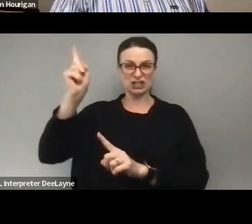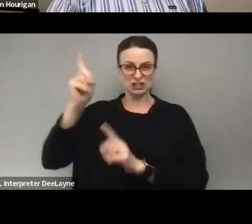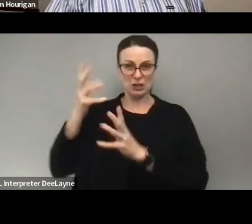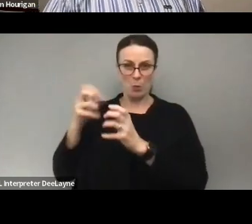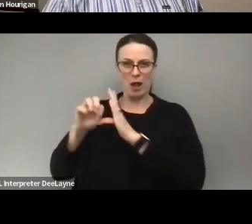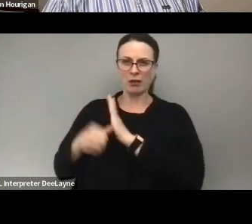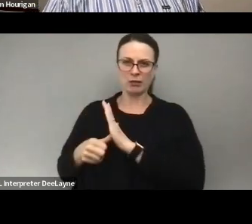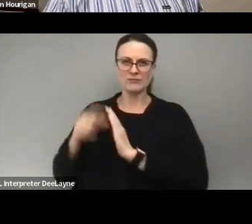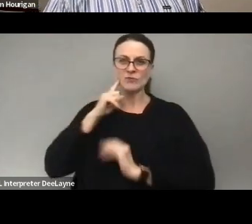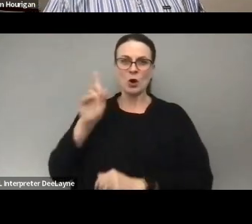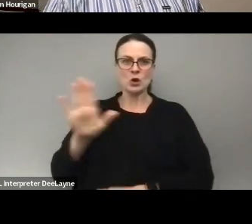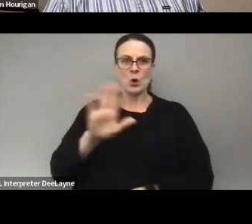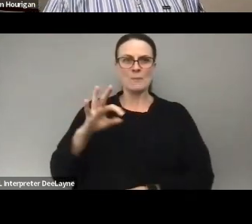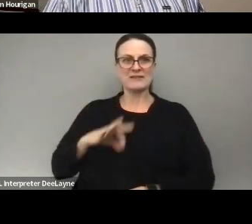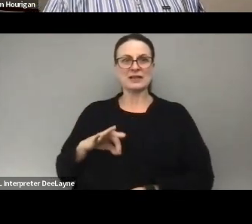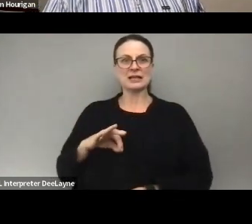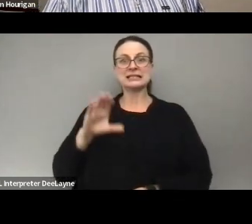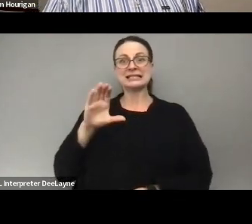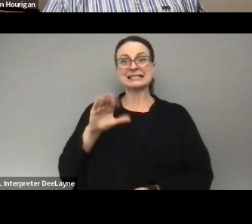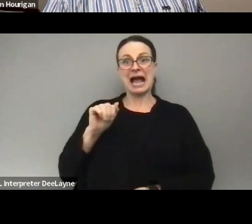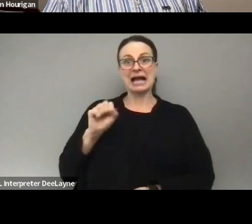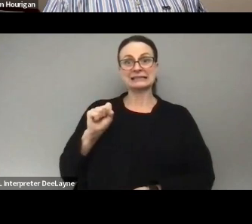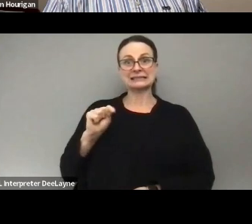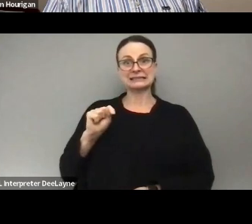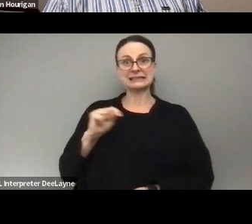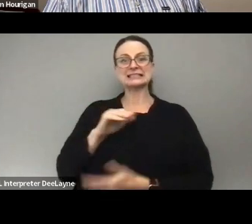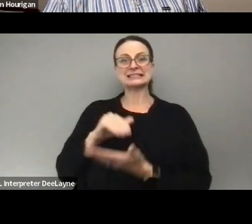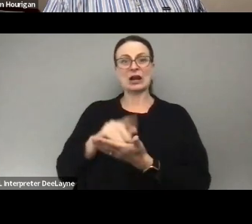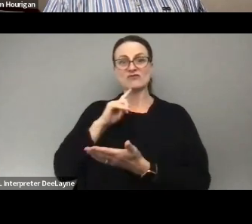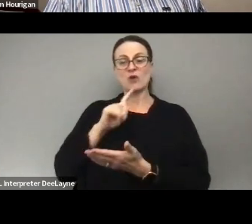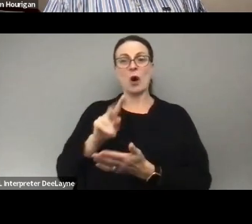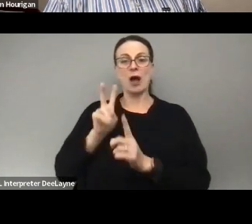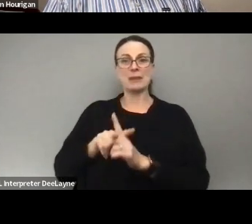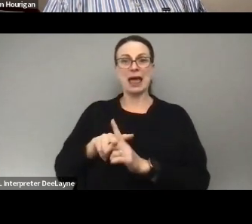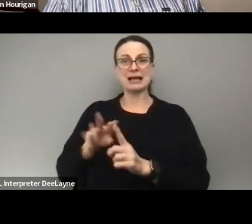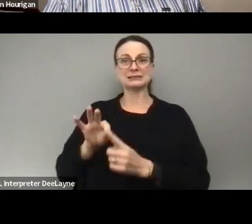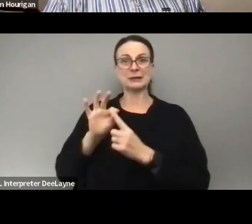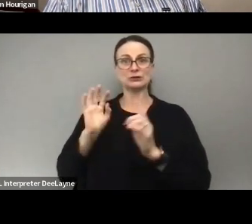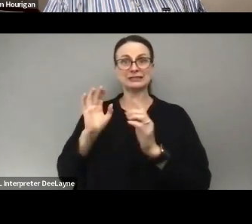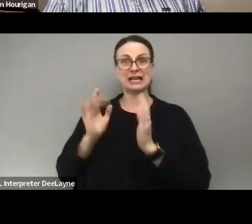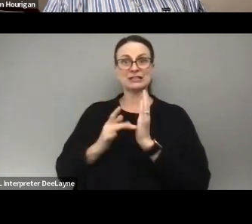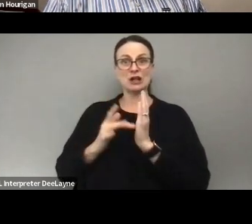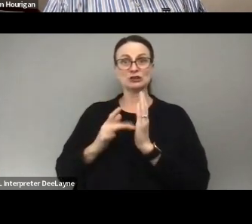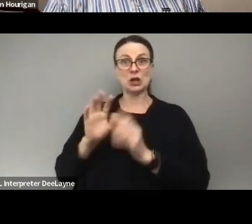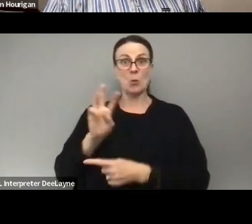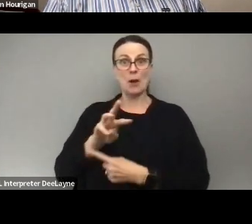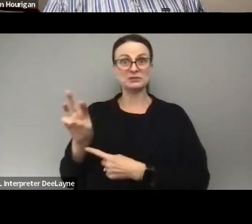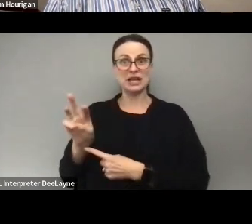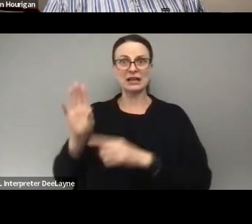The CAST or the Center for Applied Special Technology website is fantastic. I use it probably every day,